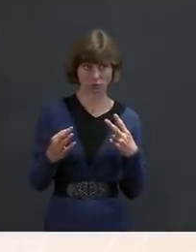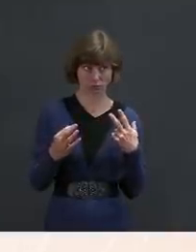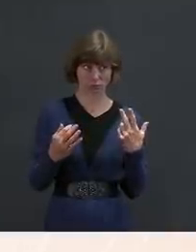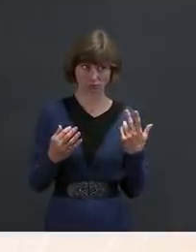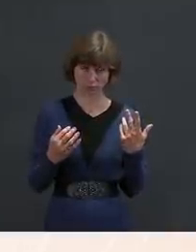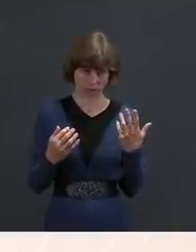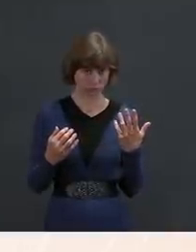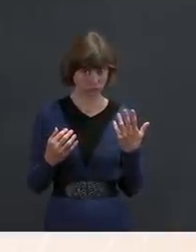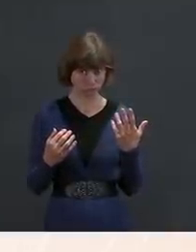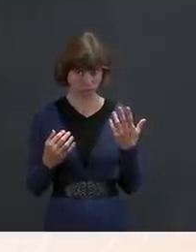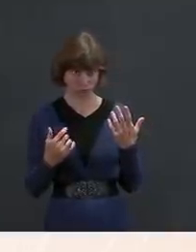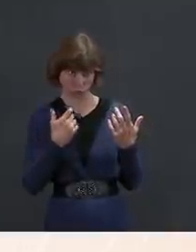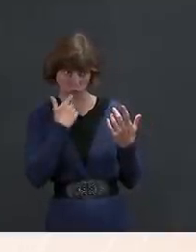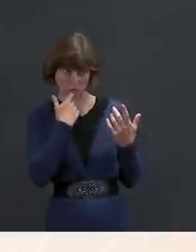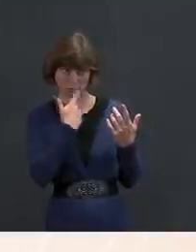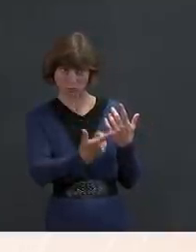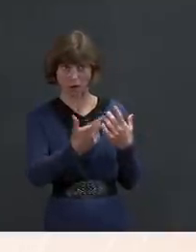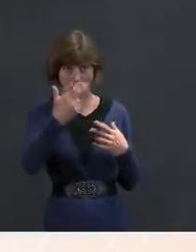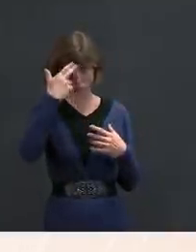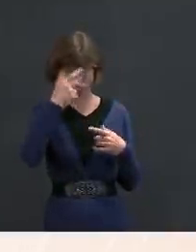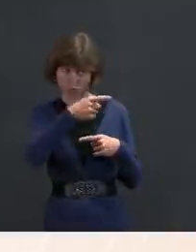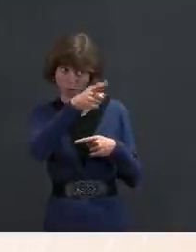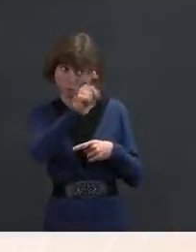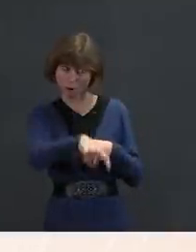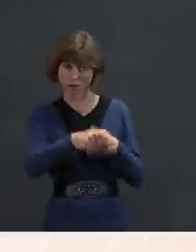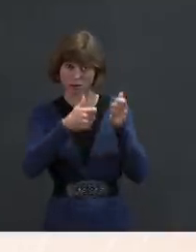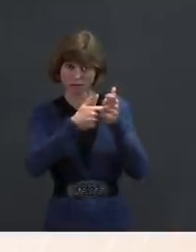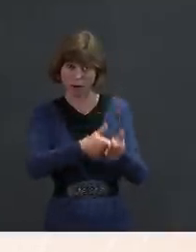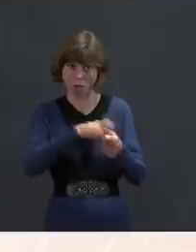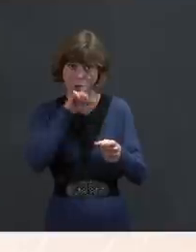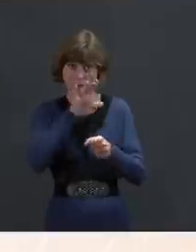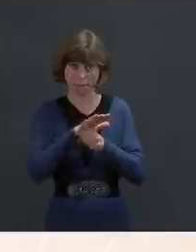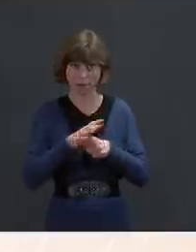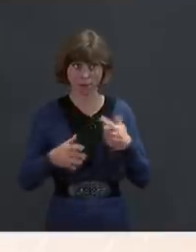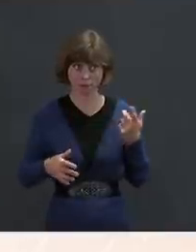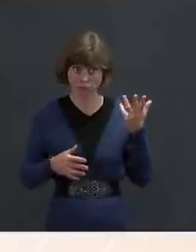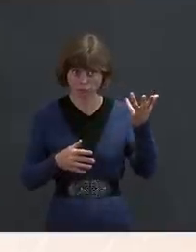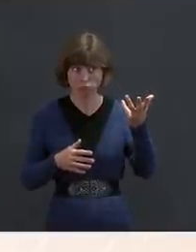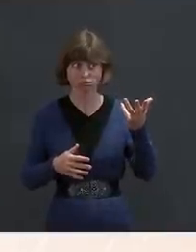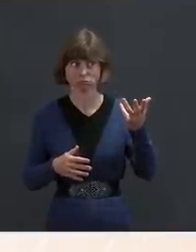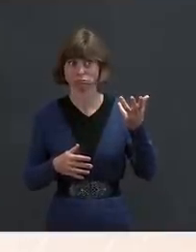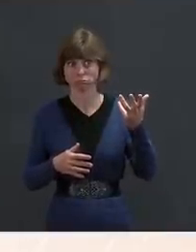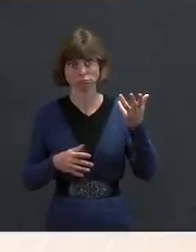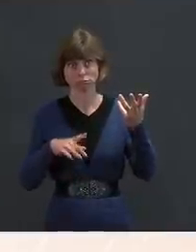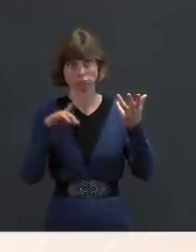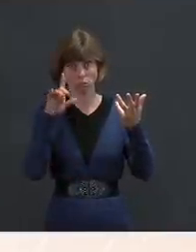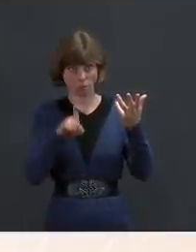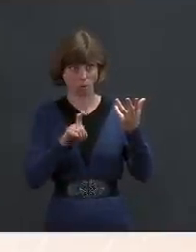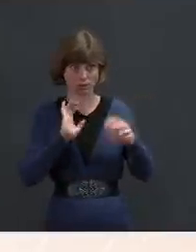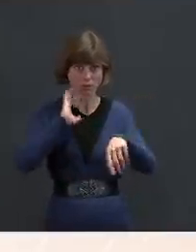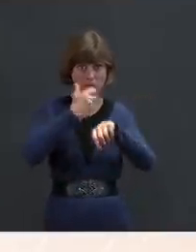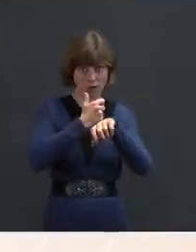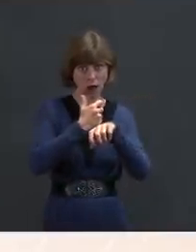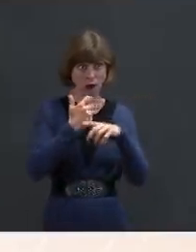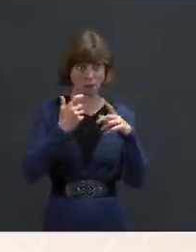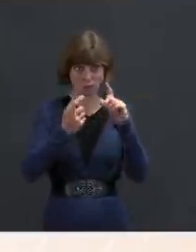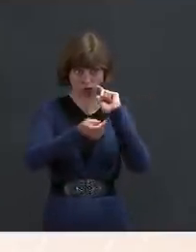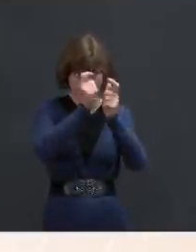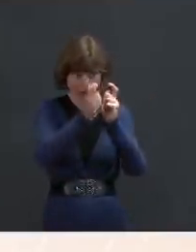Saudi Arabia to their commitment to take -- put reforms in place and make progress moving forward.